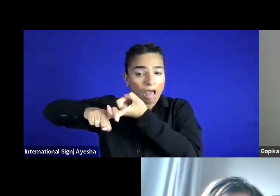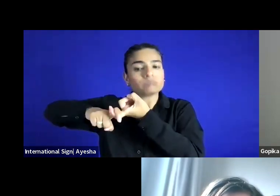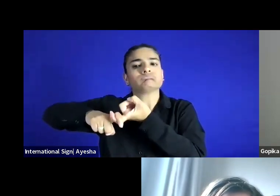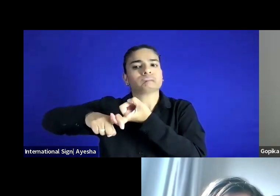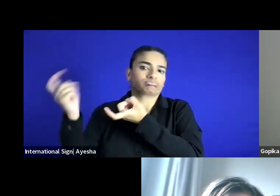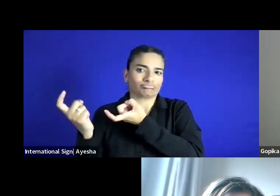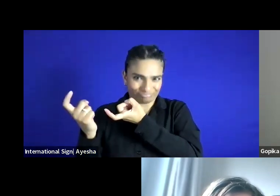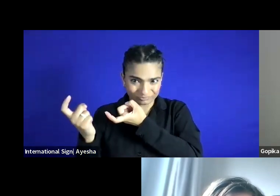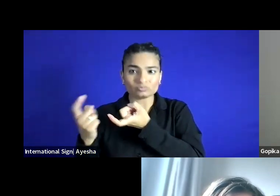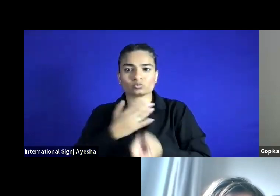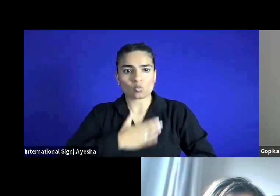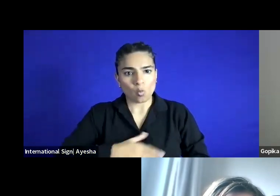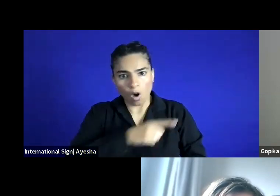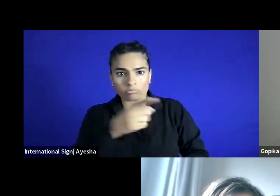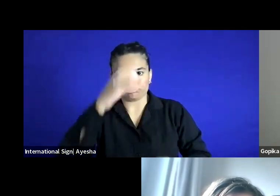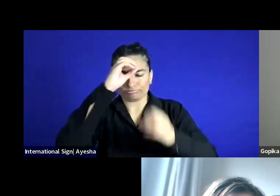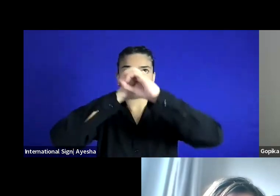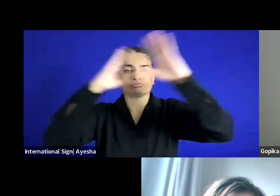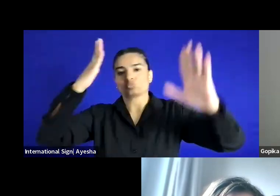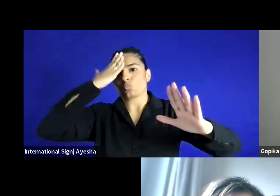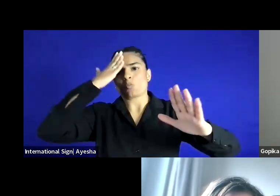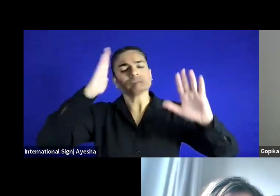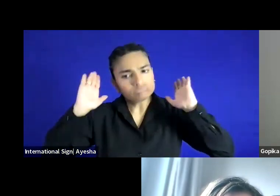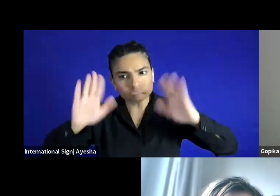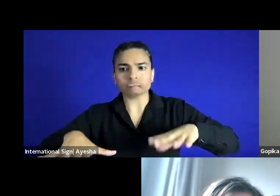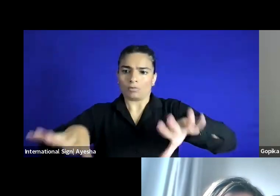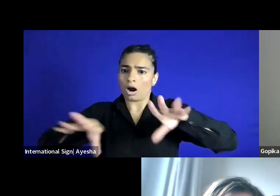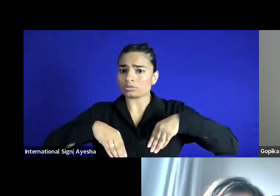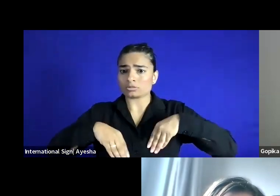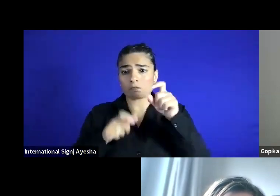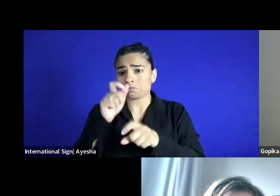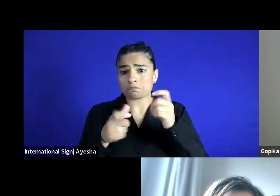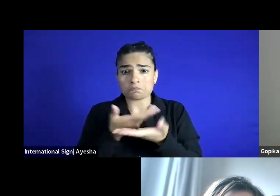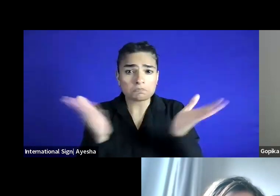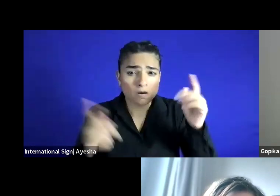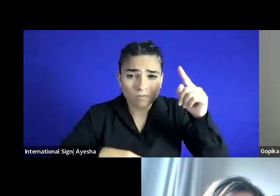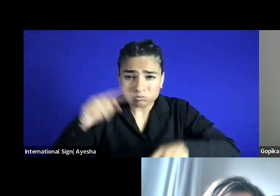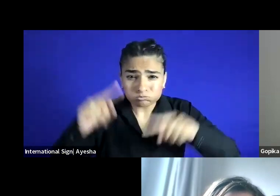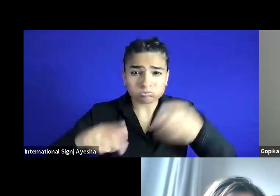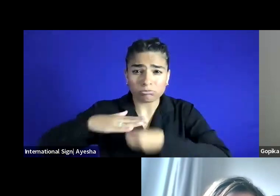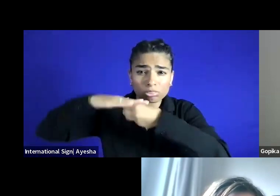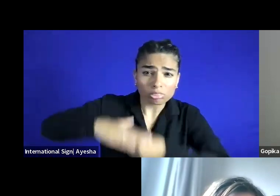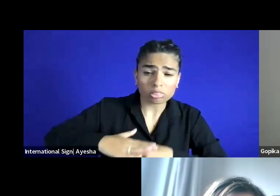tolerance to discrimination and oppression is around zero. So if there is any violations